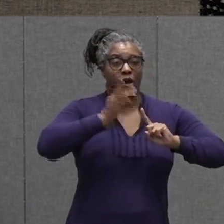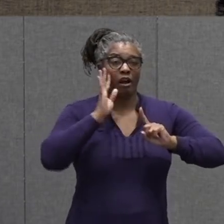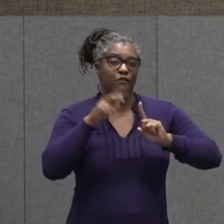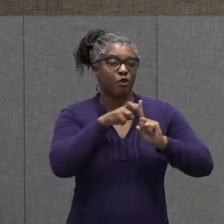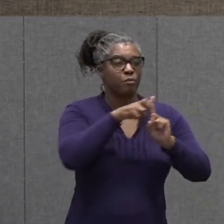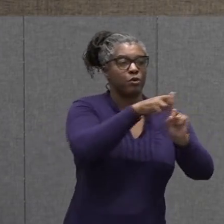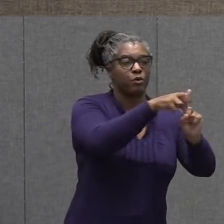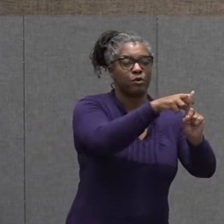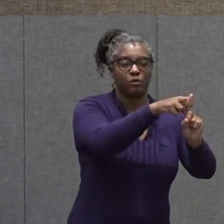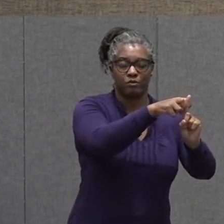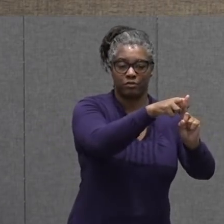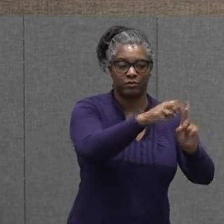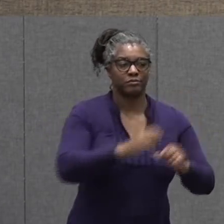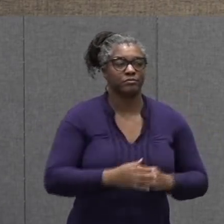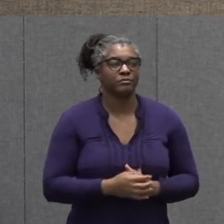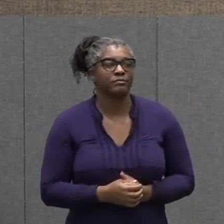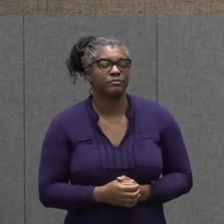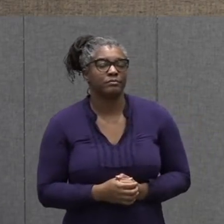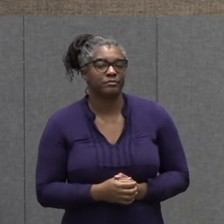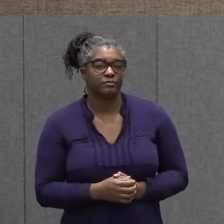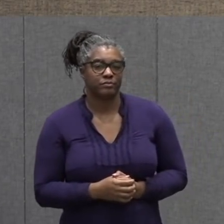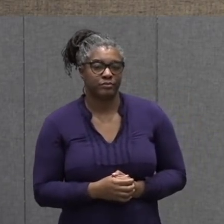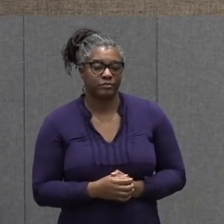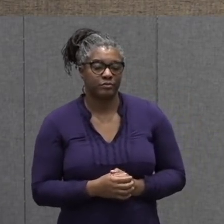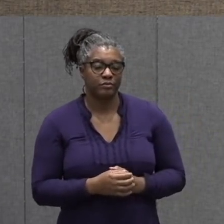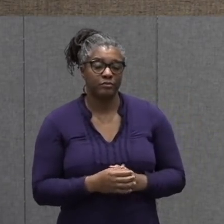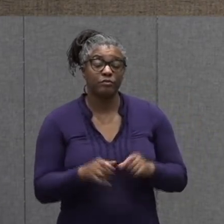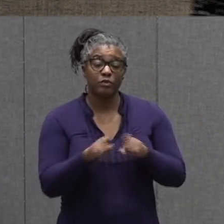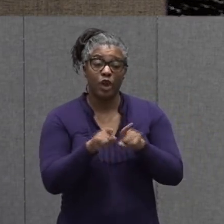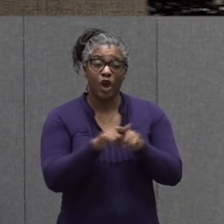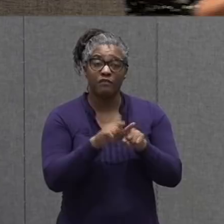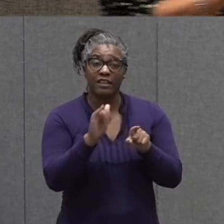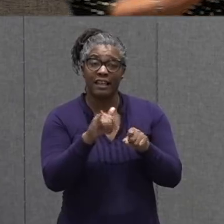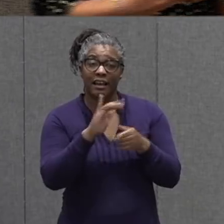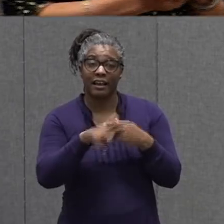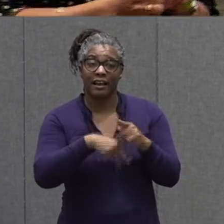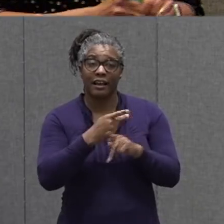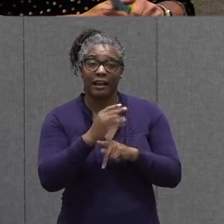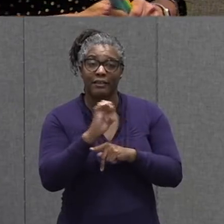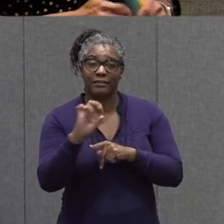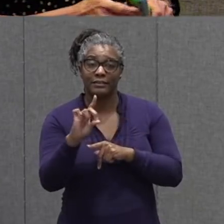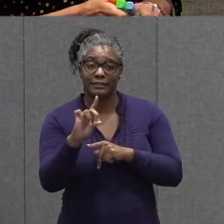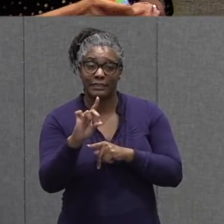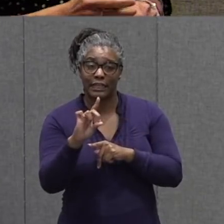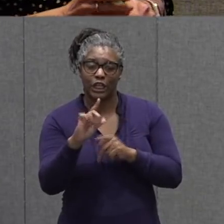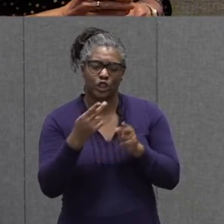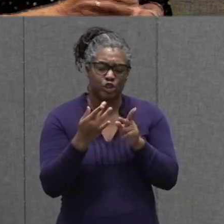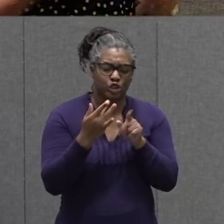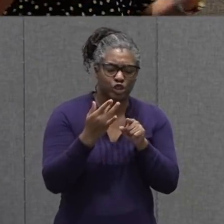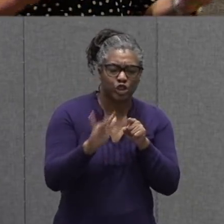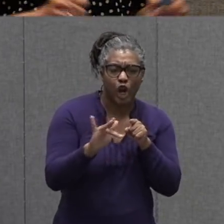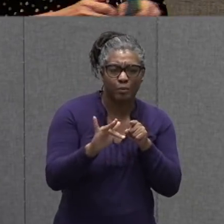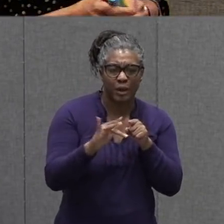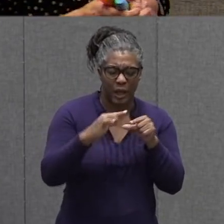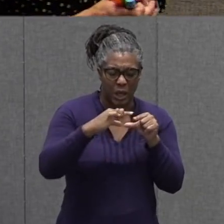Ooh, I love that one, too. Remember our adjectives? Yeah, we love those adjectives